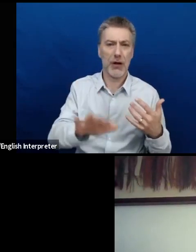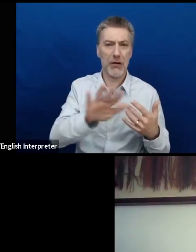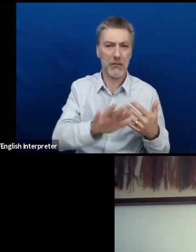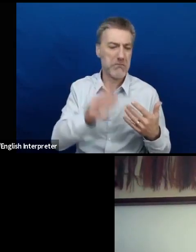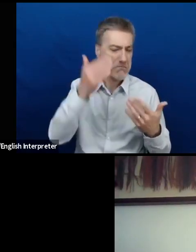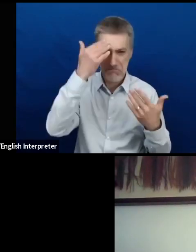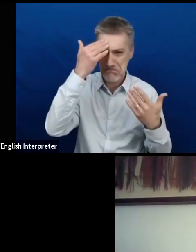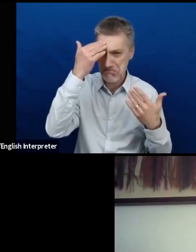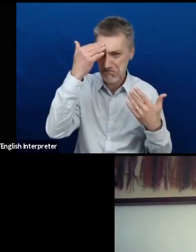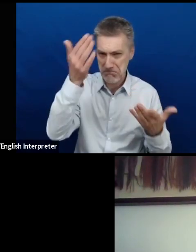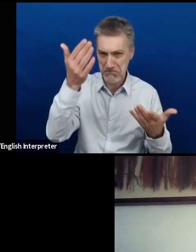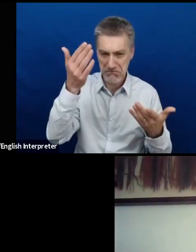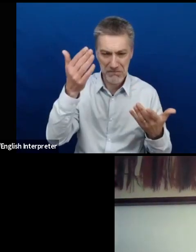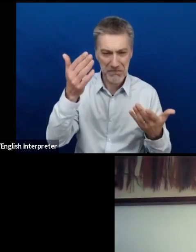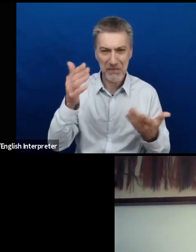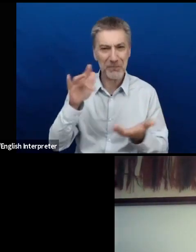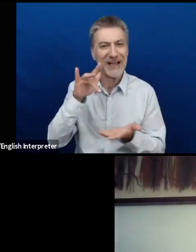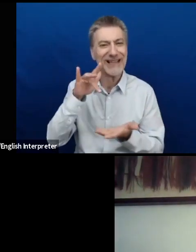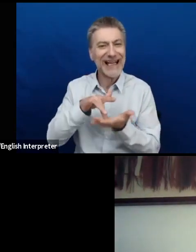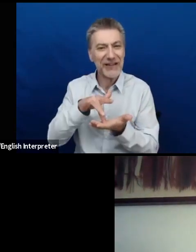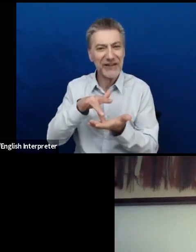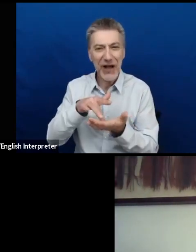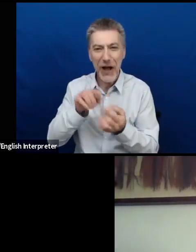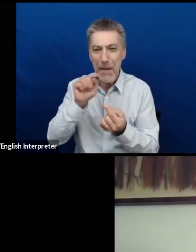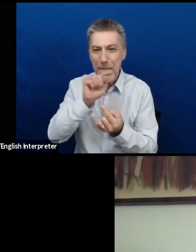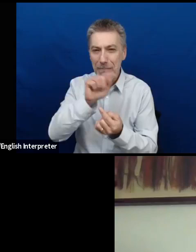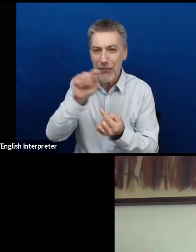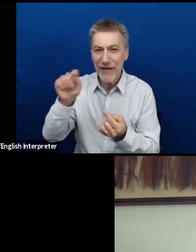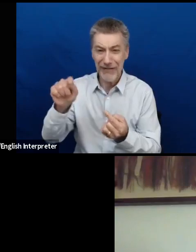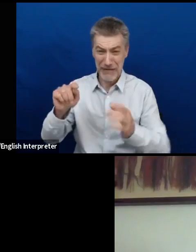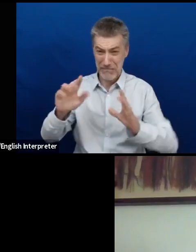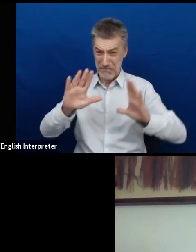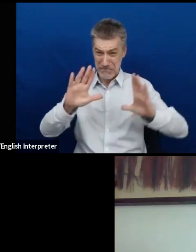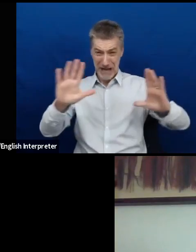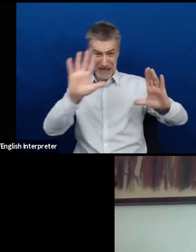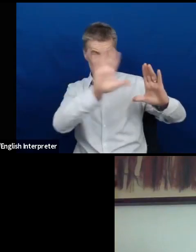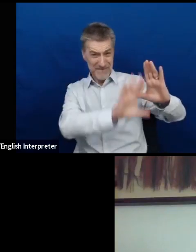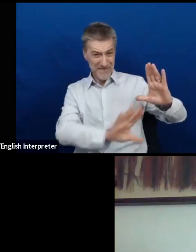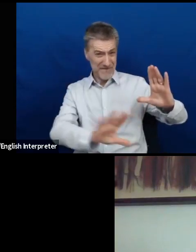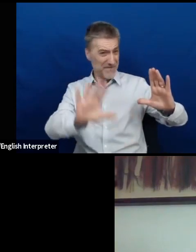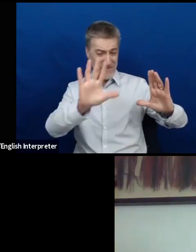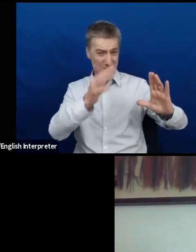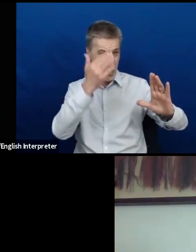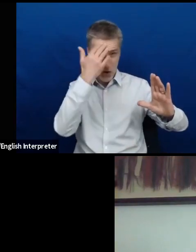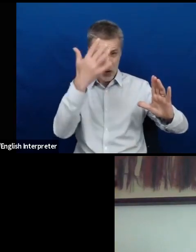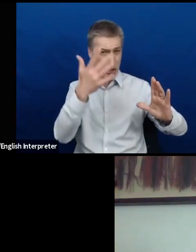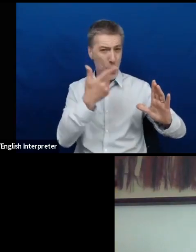is the fact that one of the dstingtion I've been making around